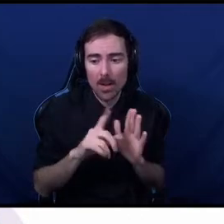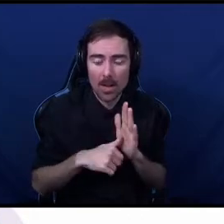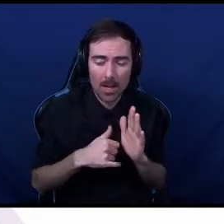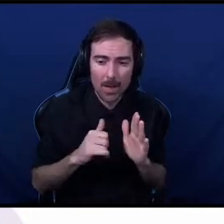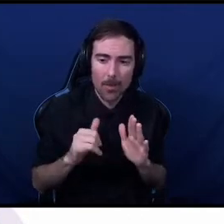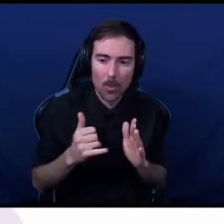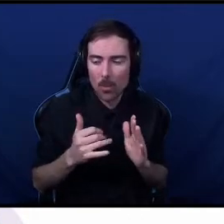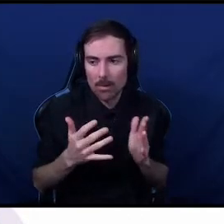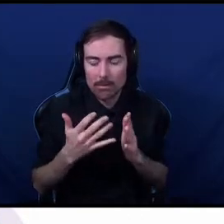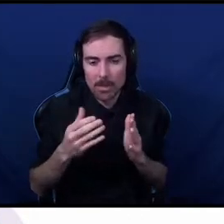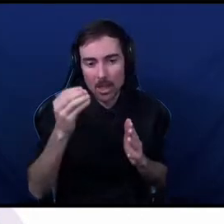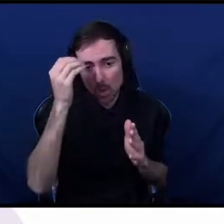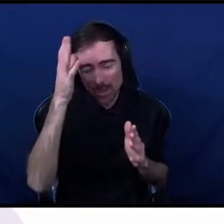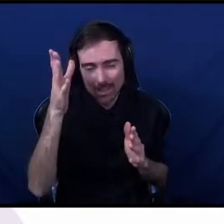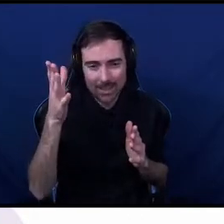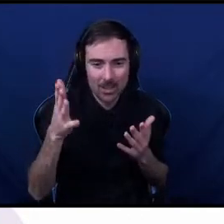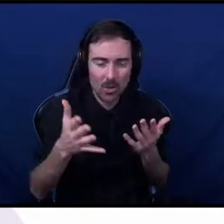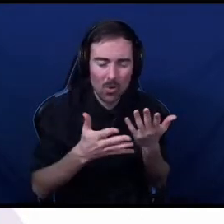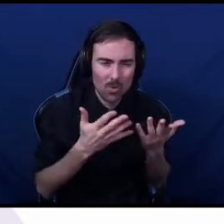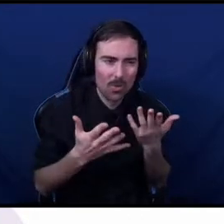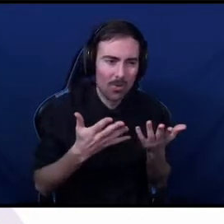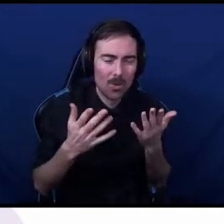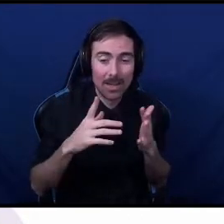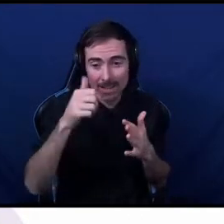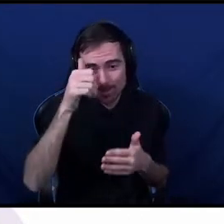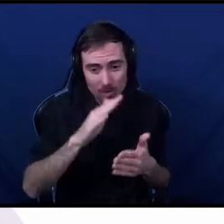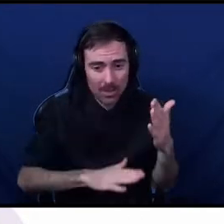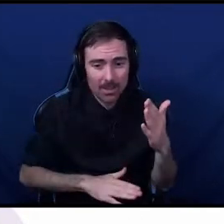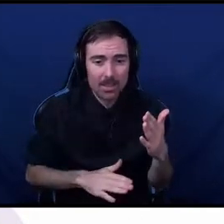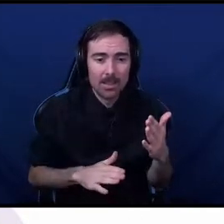knowledge or, or experience to invest early, so people have to